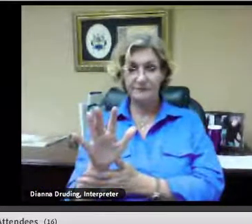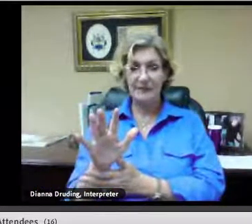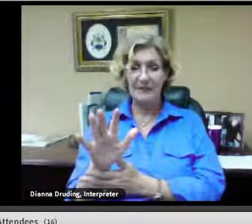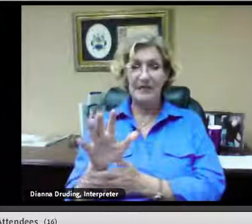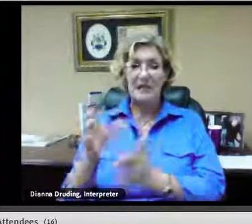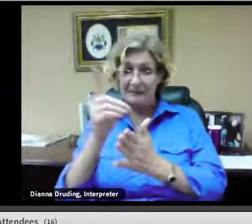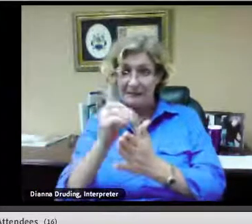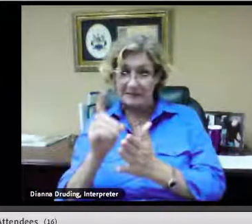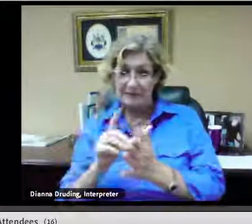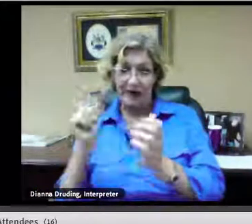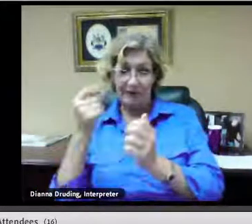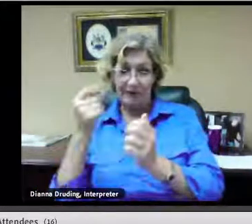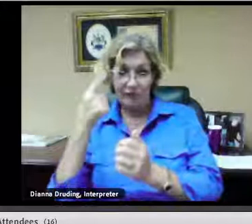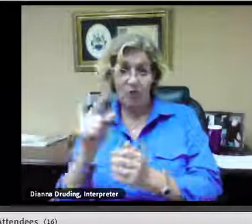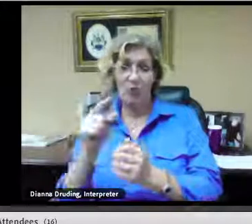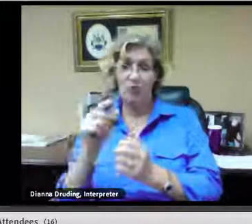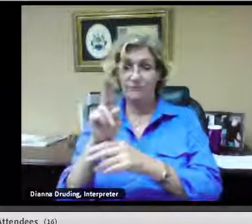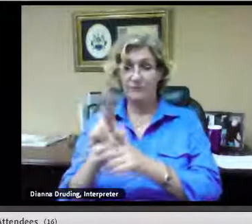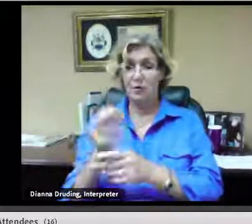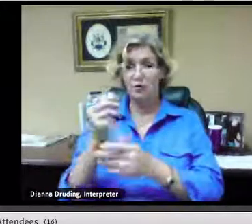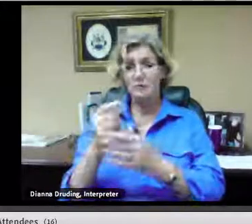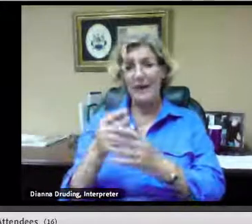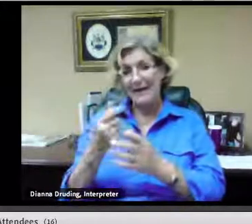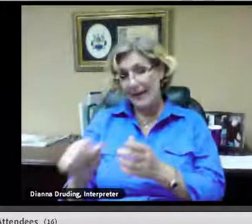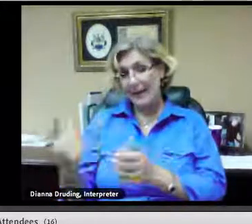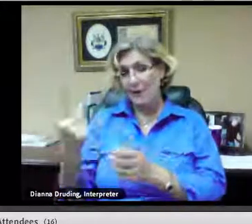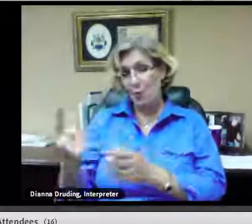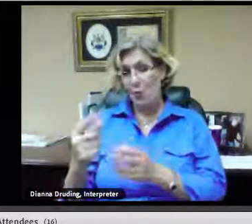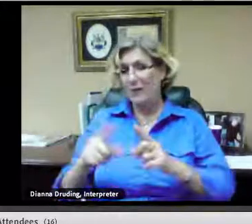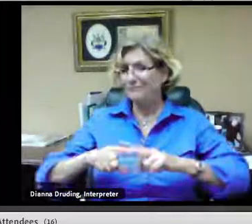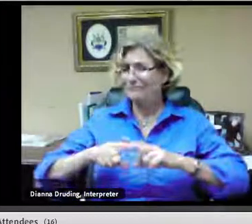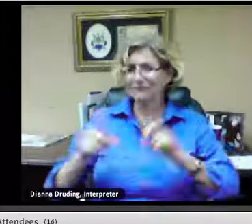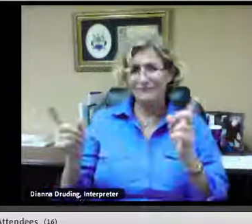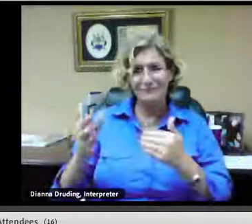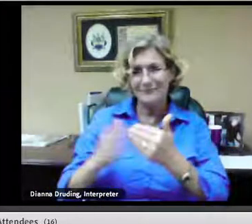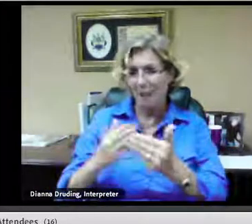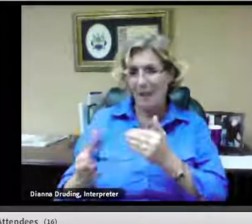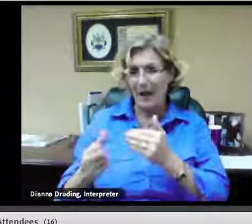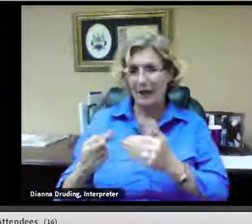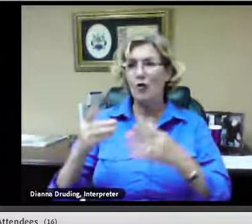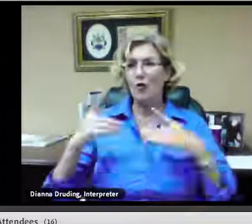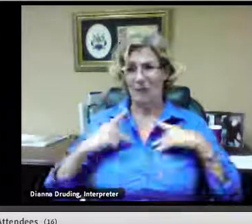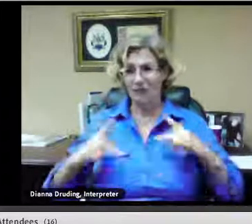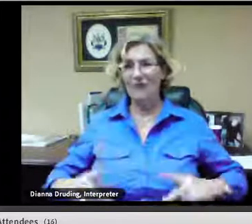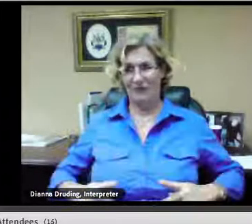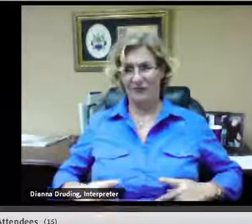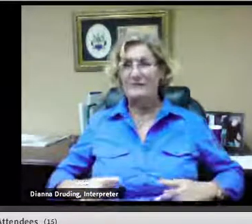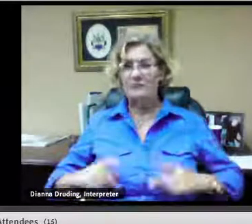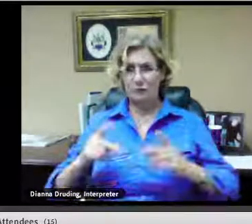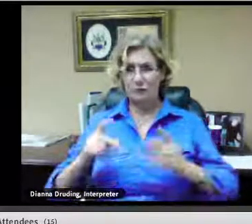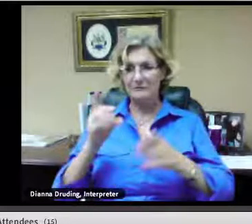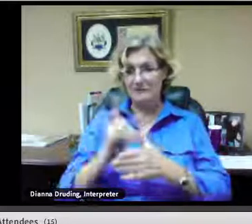regardless of physical ability. And I think this is, you know, the level that most folks think about accessibility.